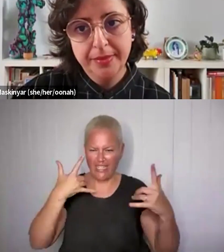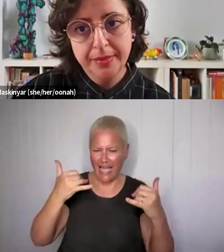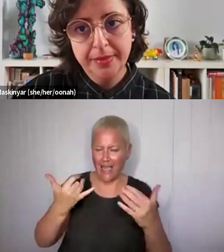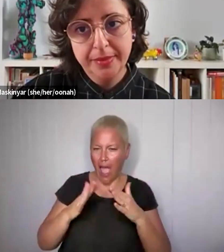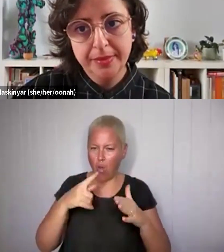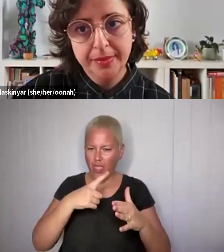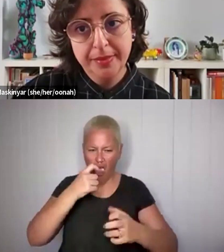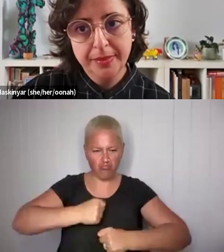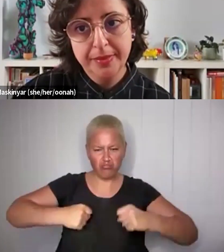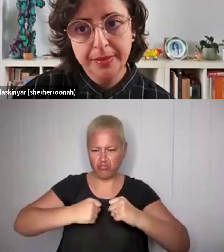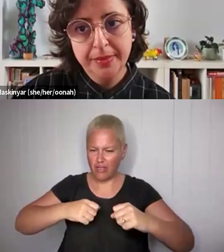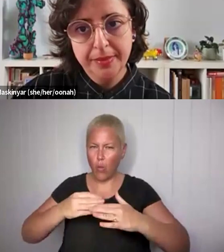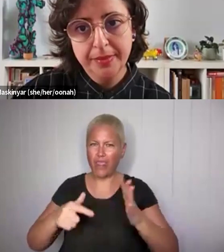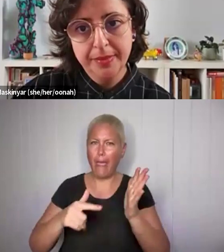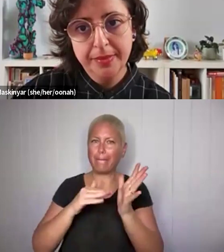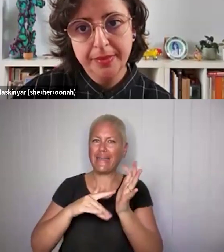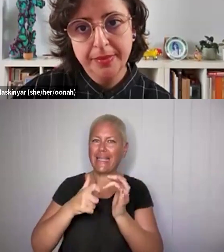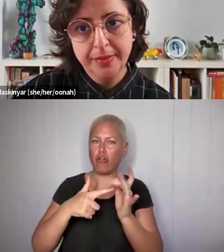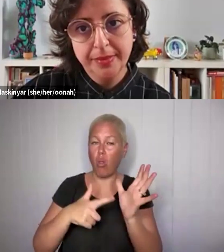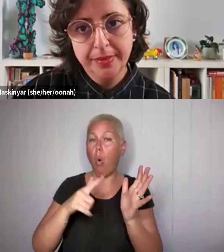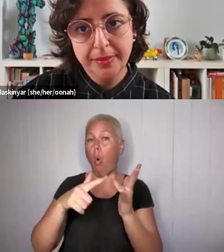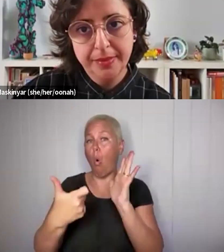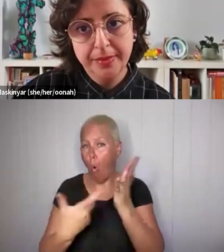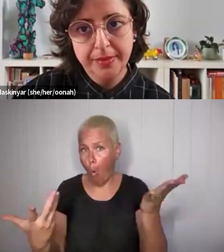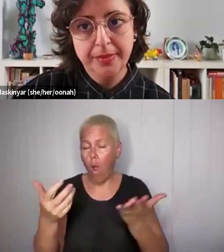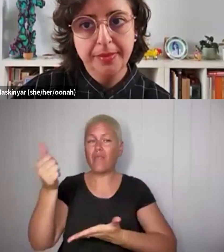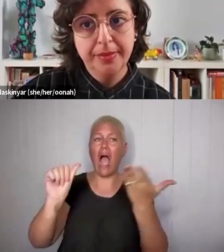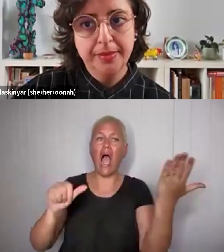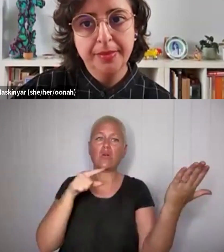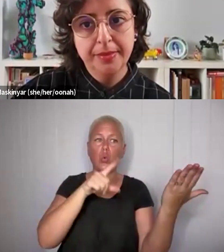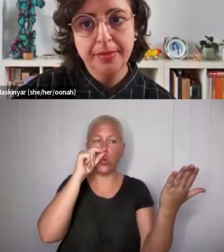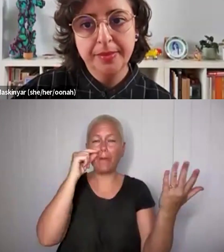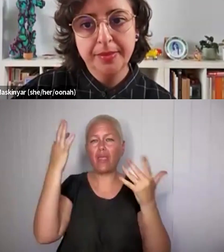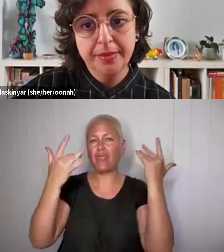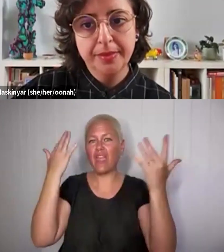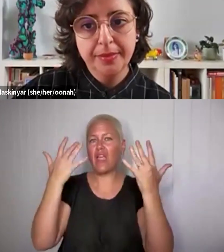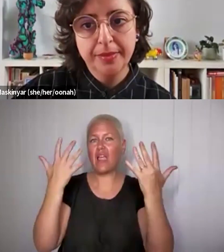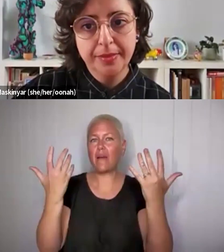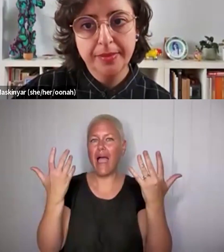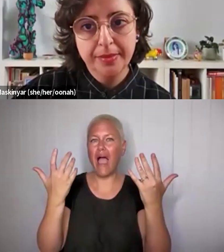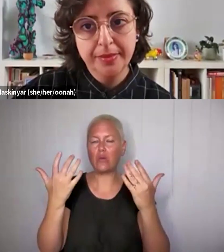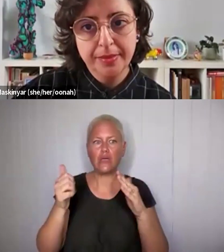in the sense that this is an artist who is thinking about very chewy topical conversations,